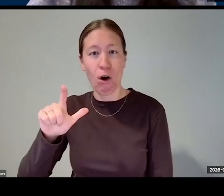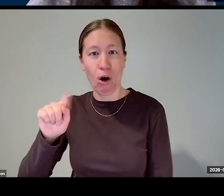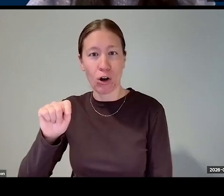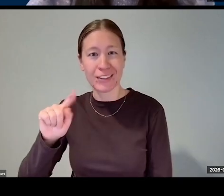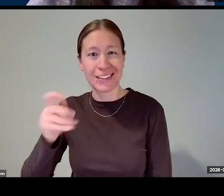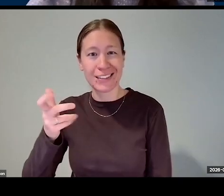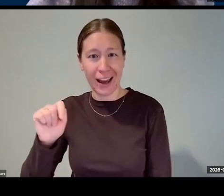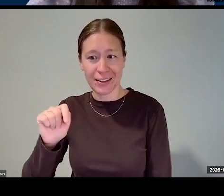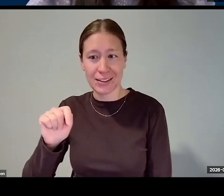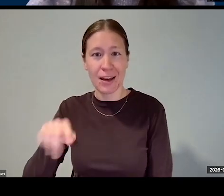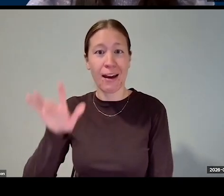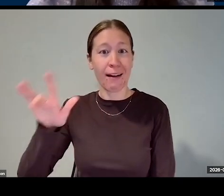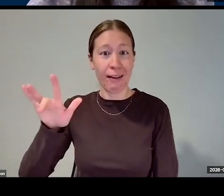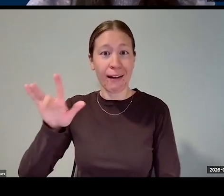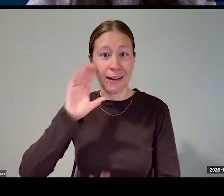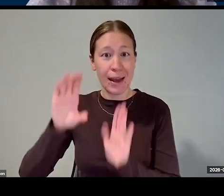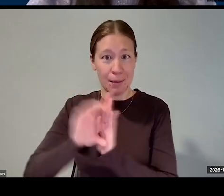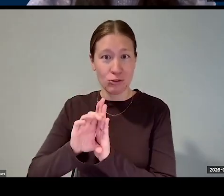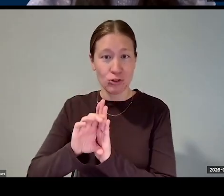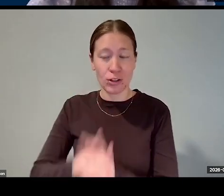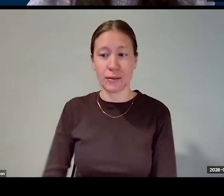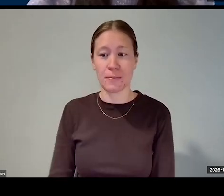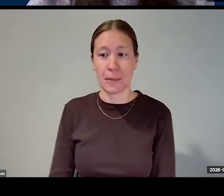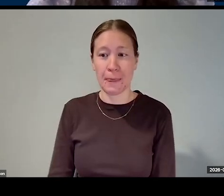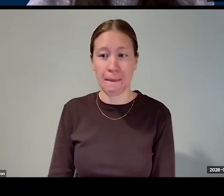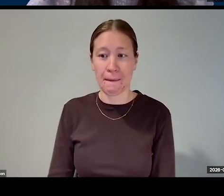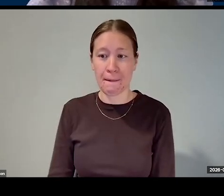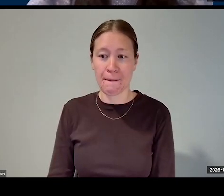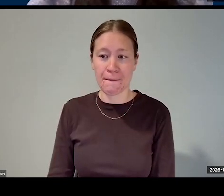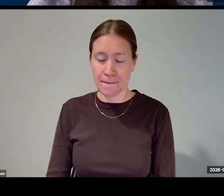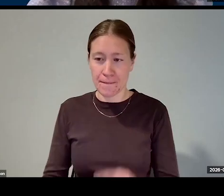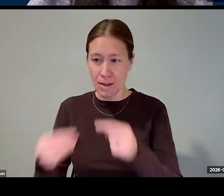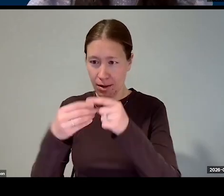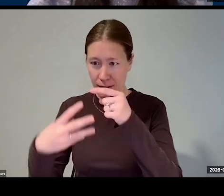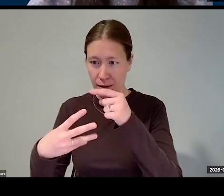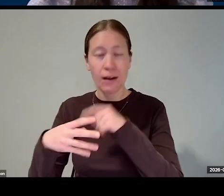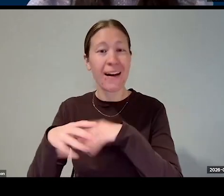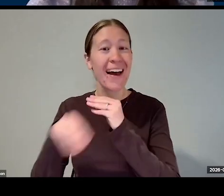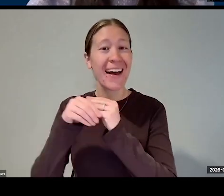and I click on one of these images, there's this little add tag option next to it.